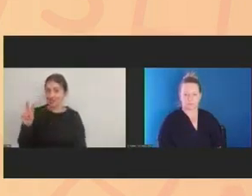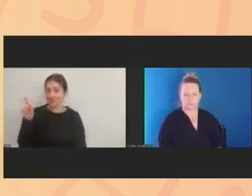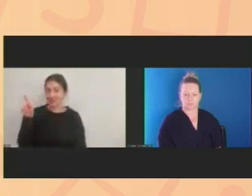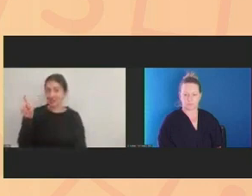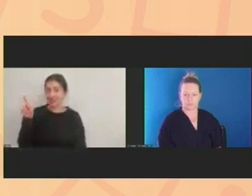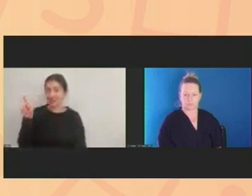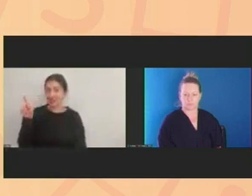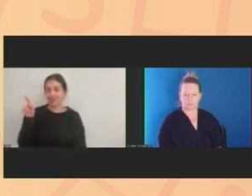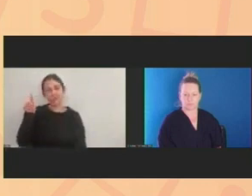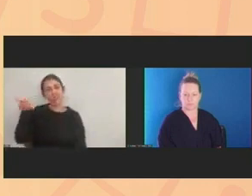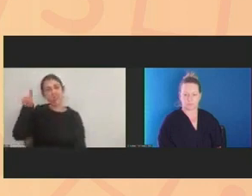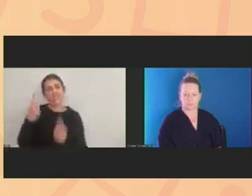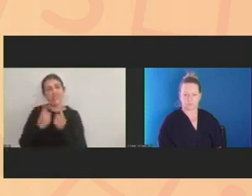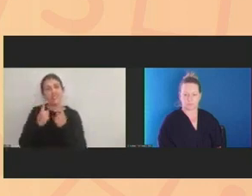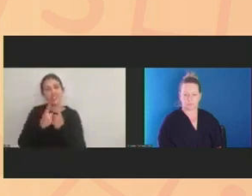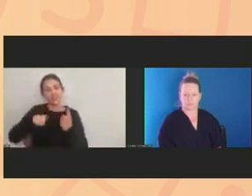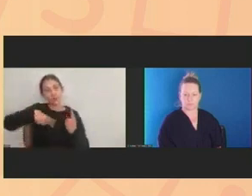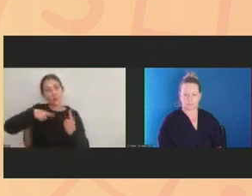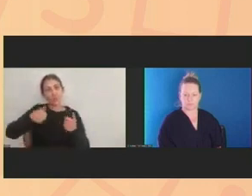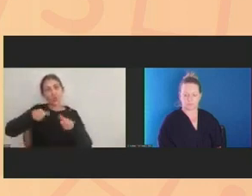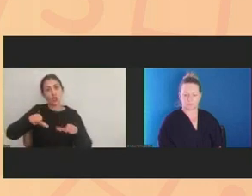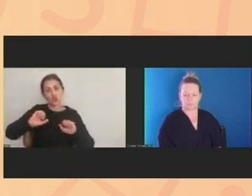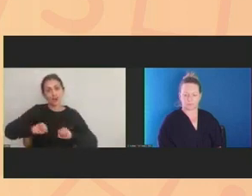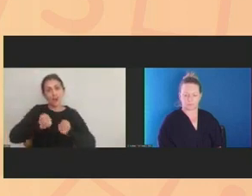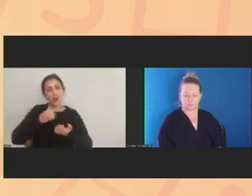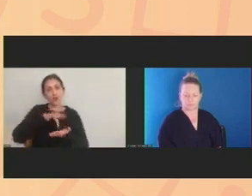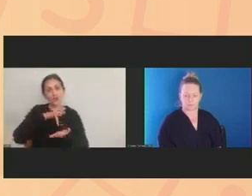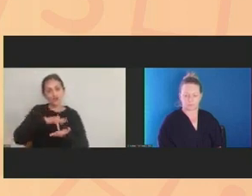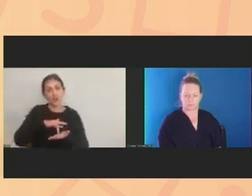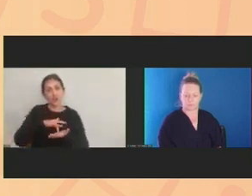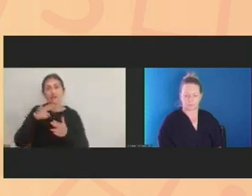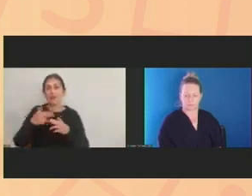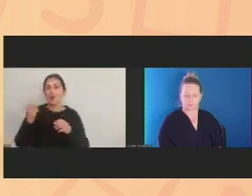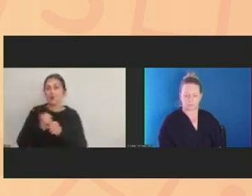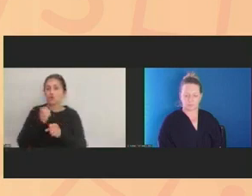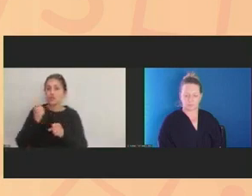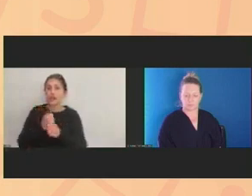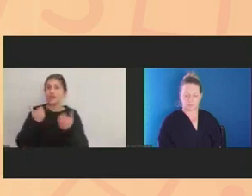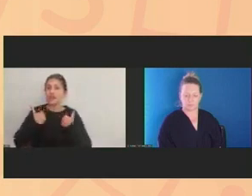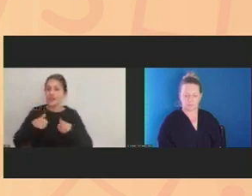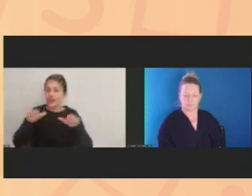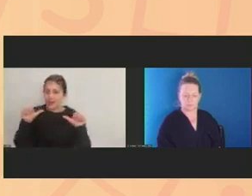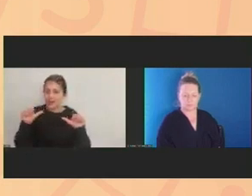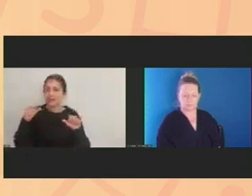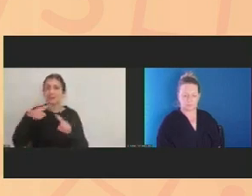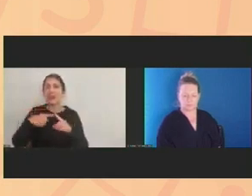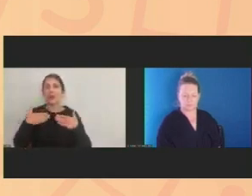that we work around at (UNKNOWN) to create that healing and wellbeing for our children